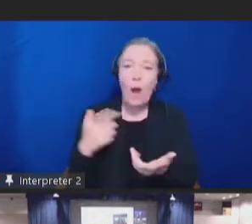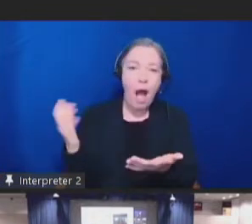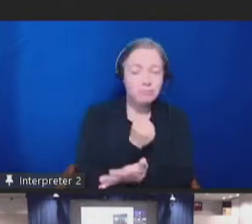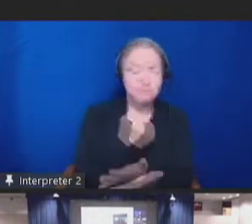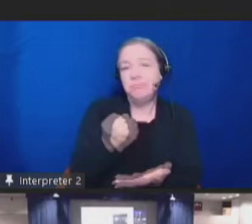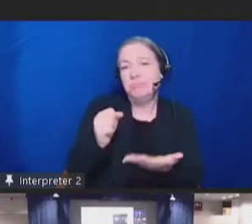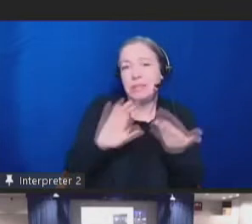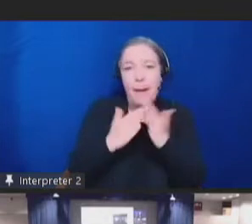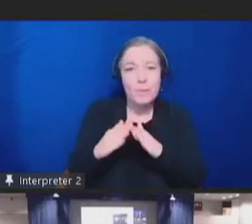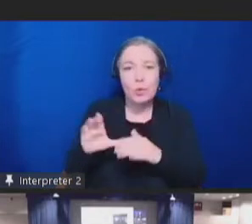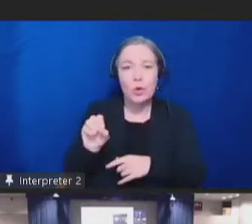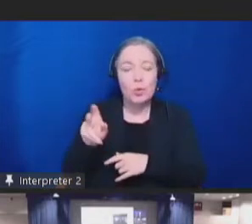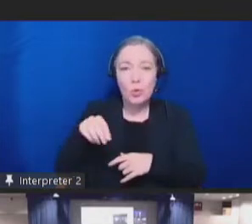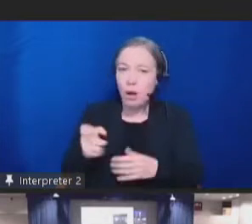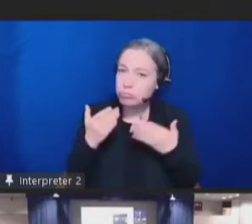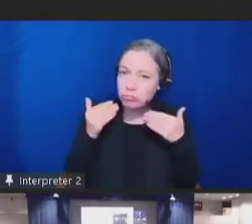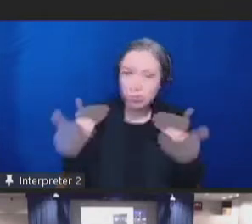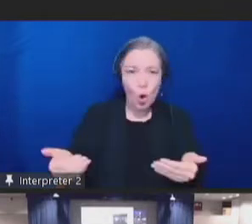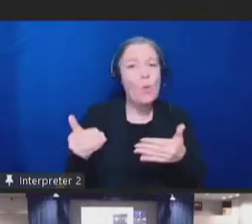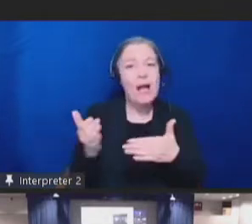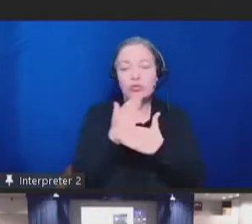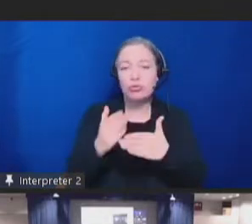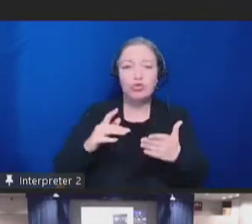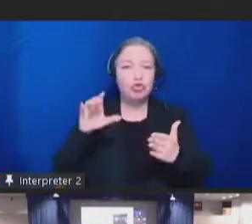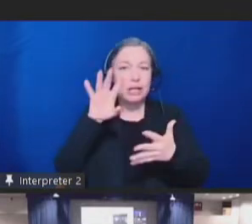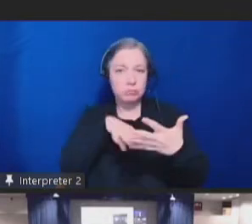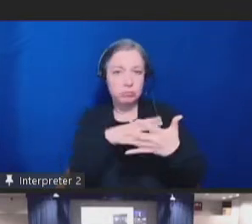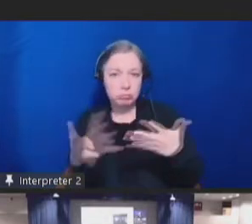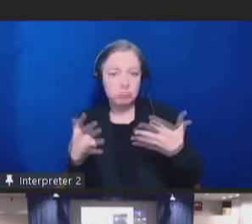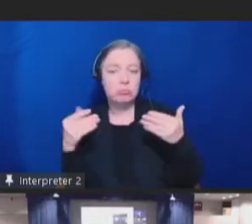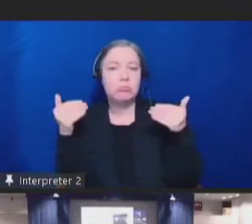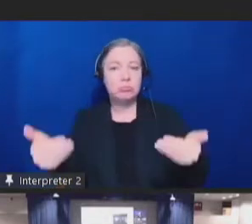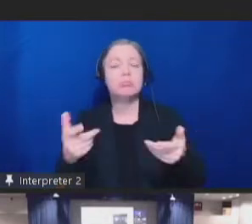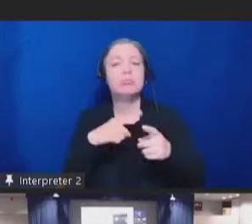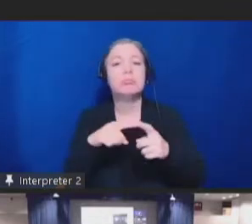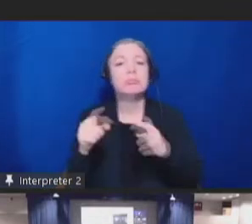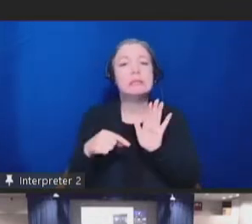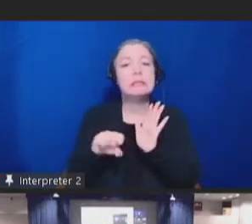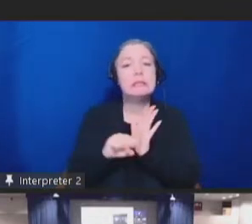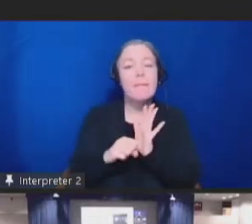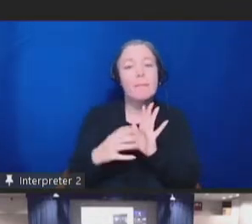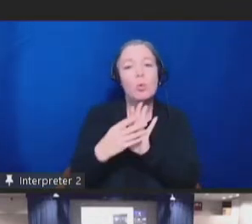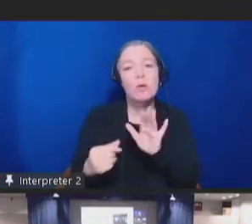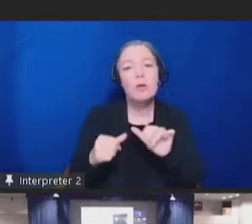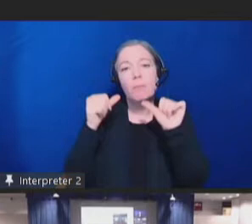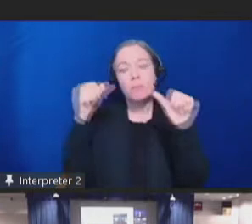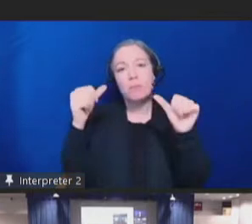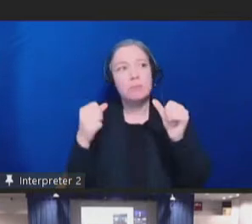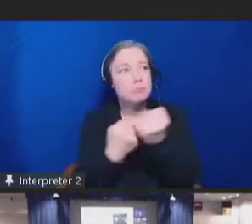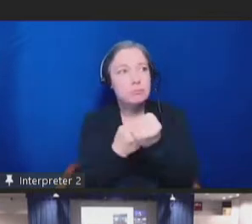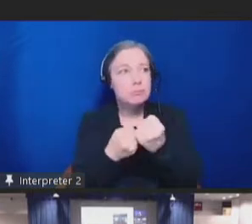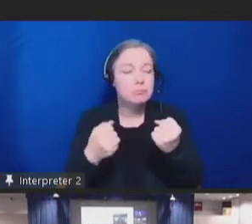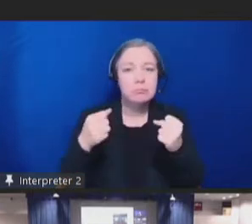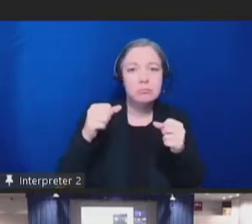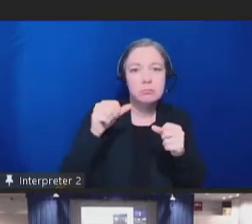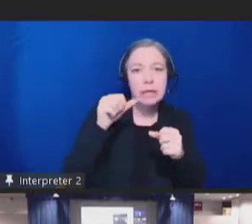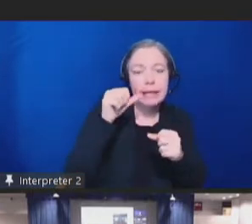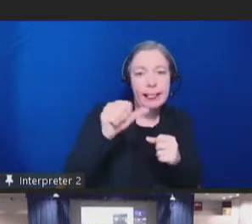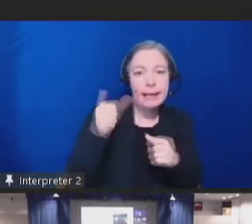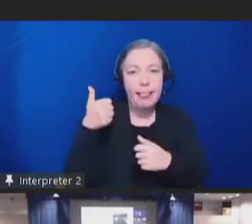share social media graphics, sample copy to promote on social, newsletters, you know,